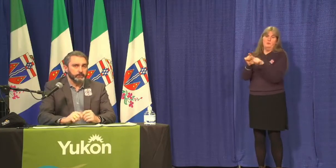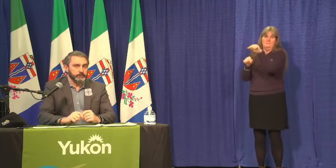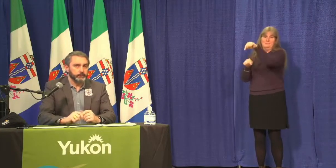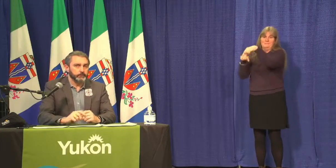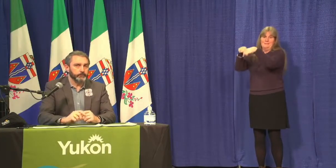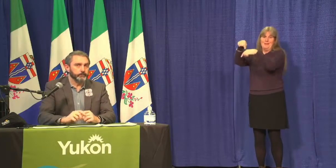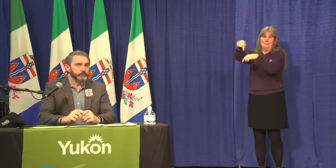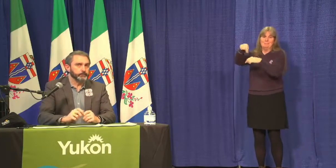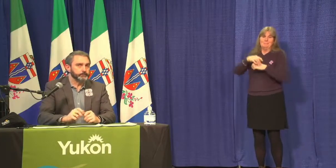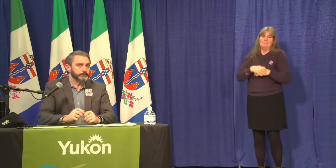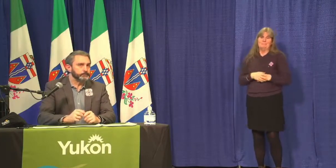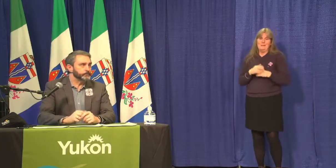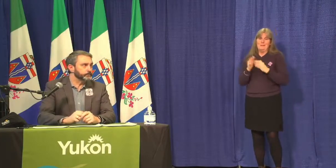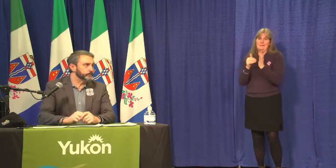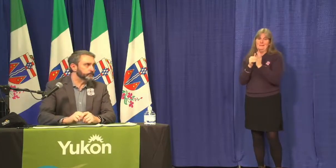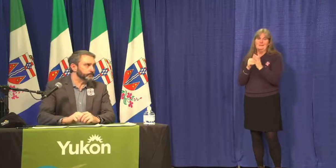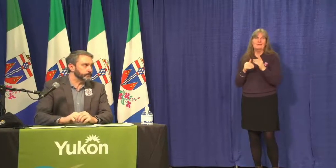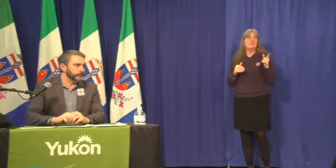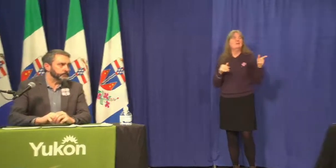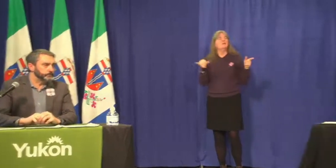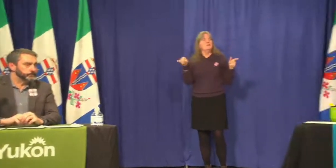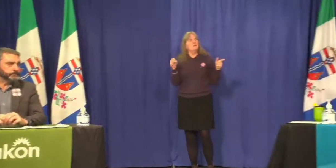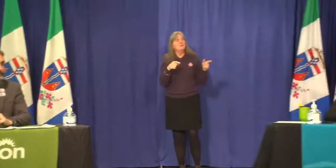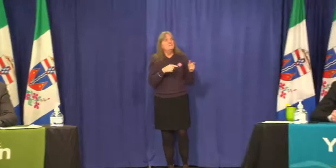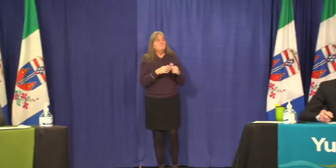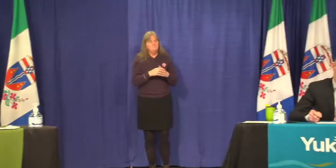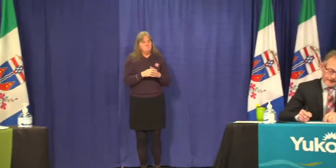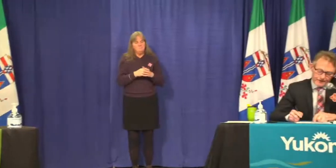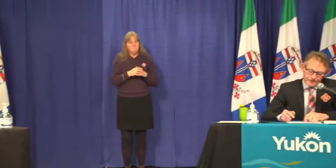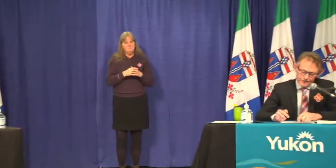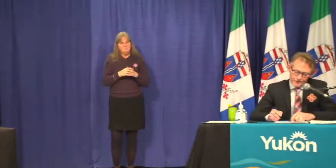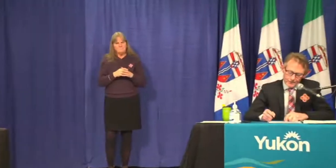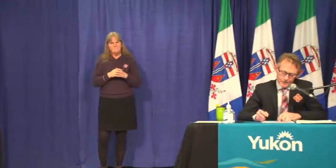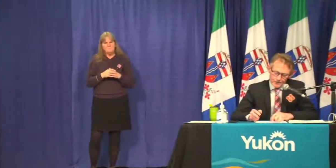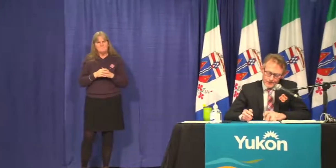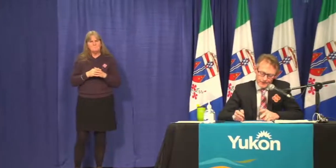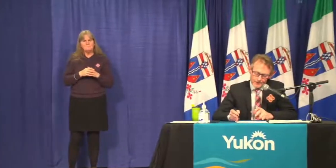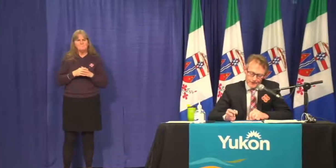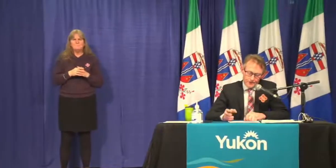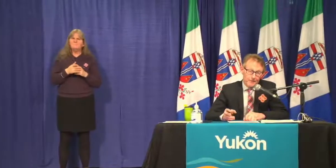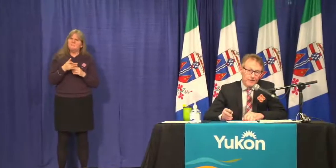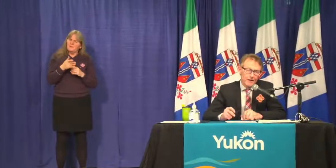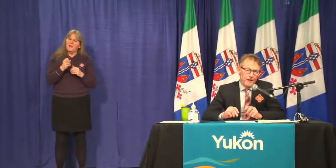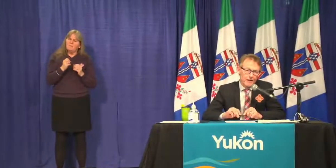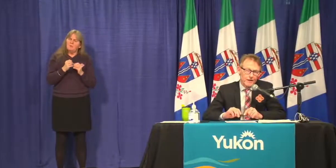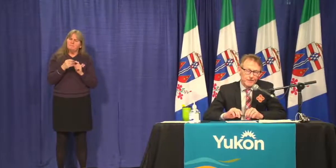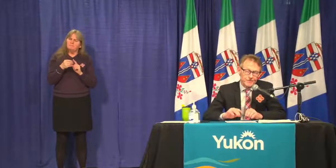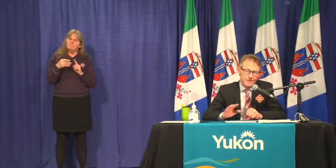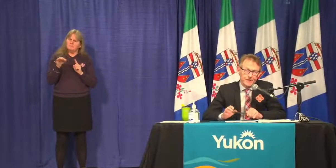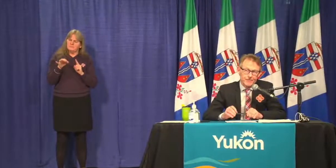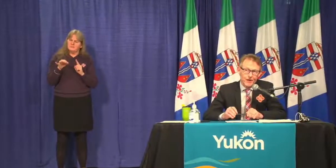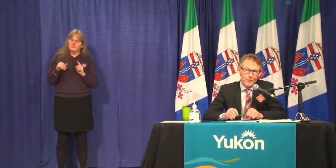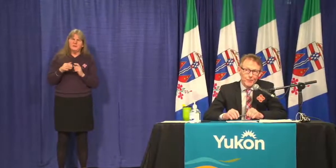themselves. Yeah, so again, just to elaborate a little bit, if you